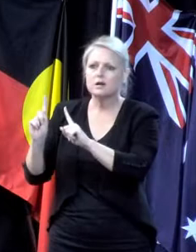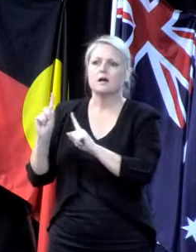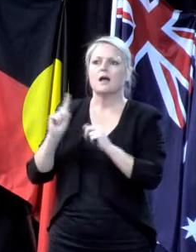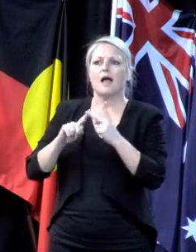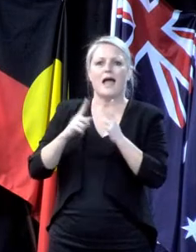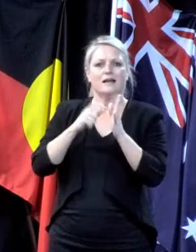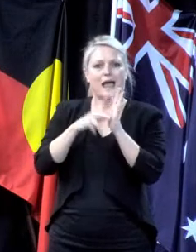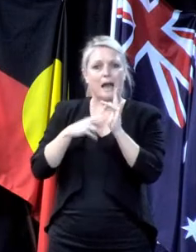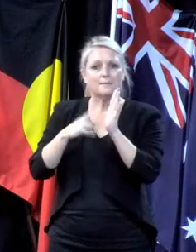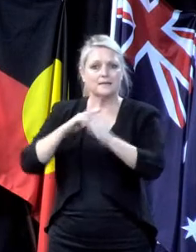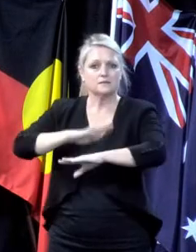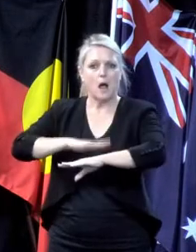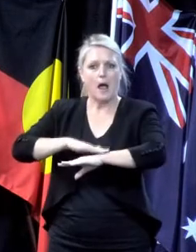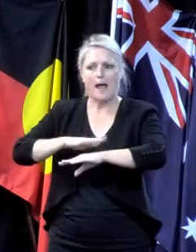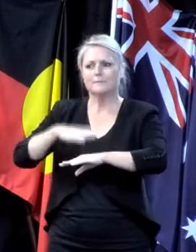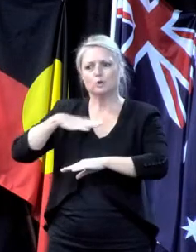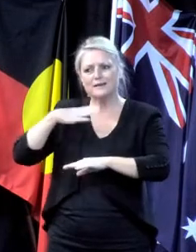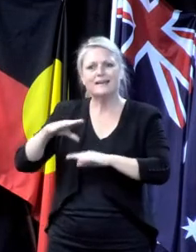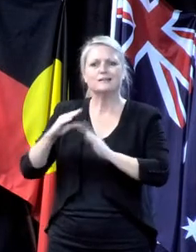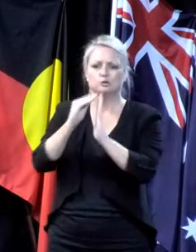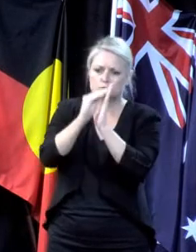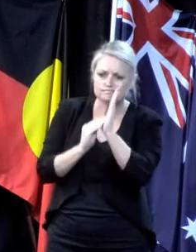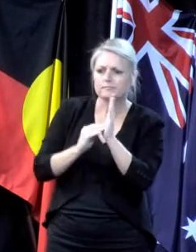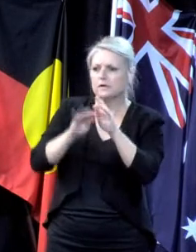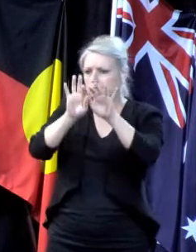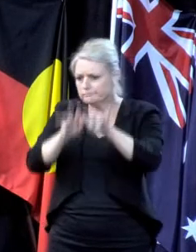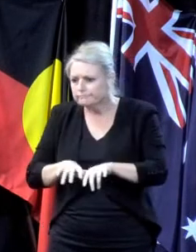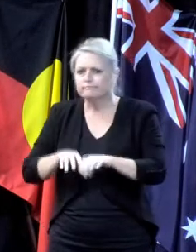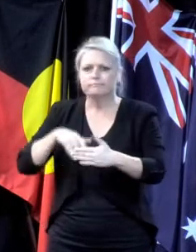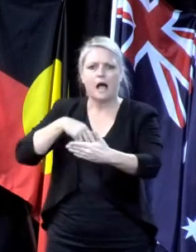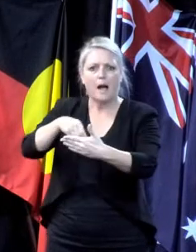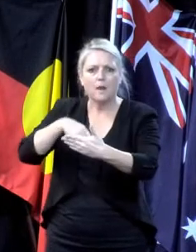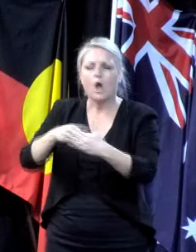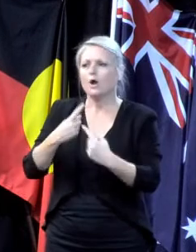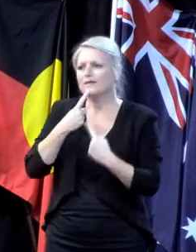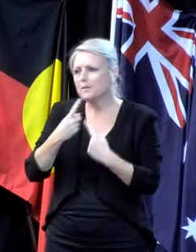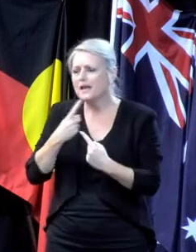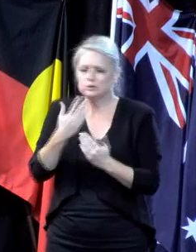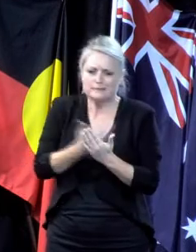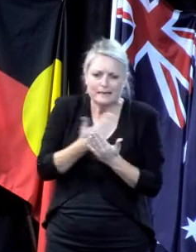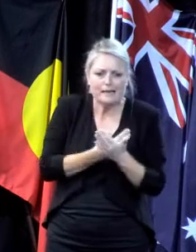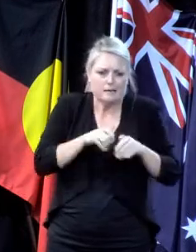to upload the data and the evidence... MS SWANCUTT: Store the evidence, yes. OK.